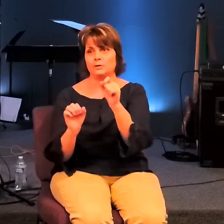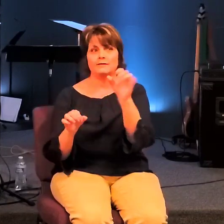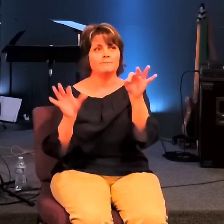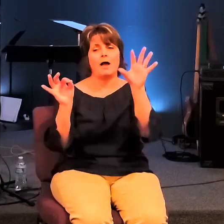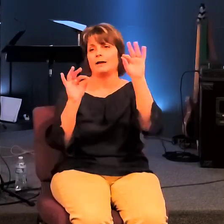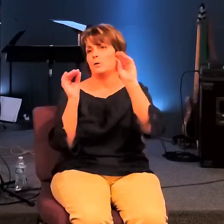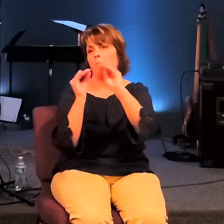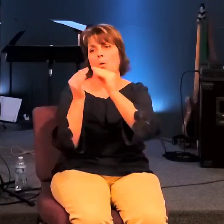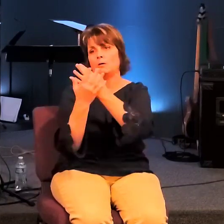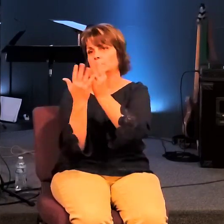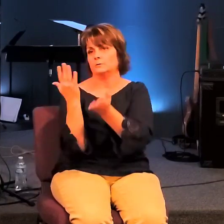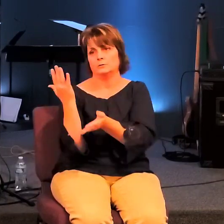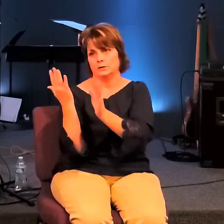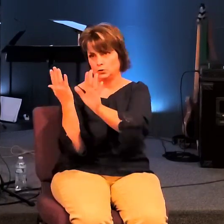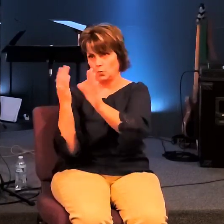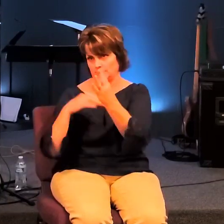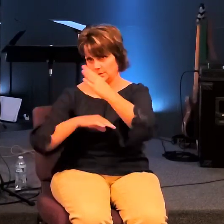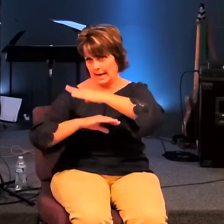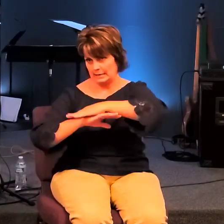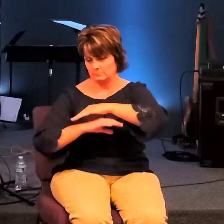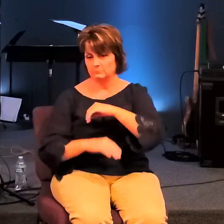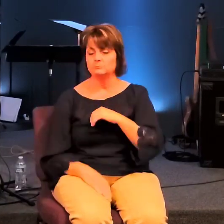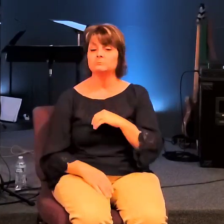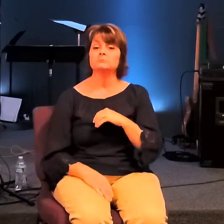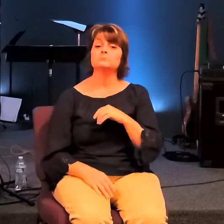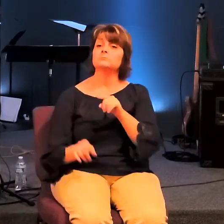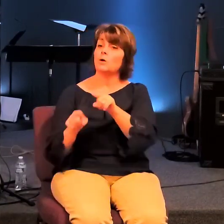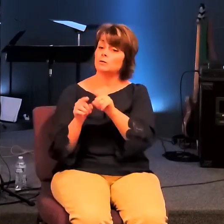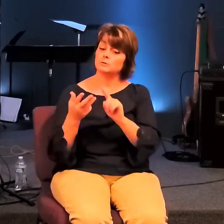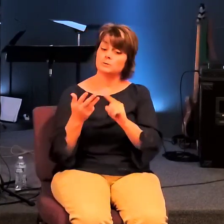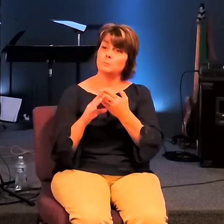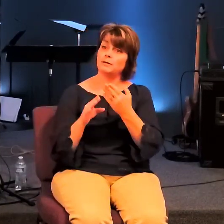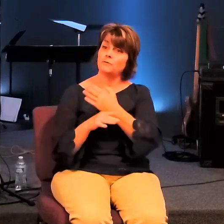you can find all these things to the course of your day but before you go to bed before